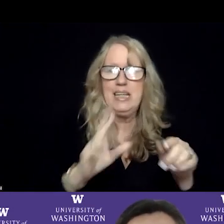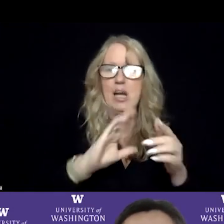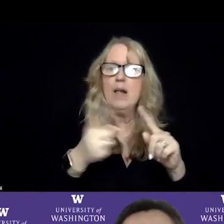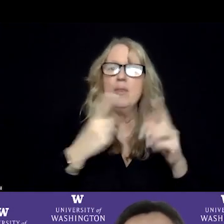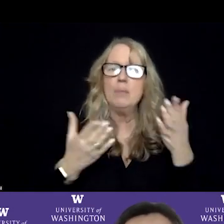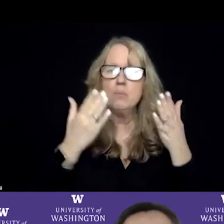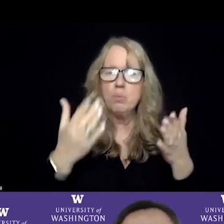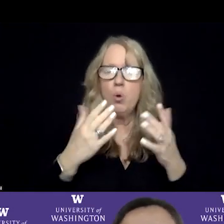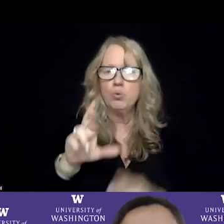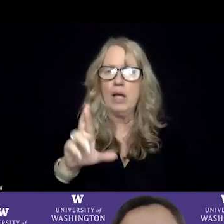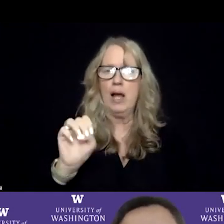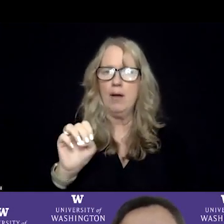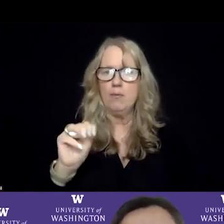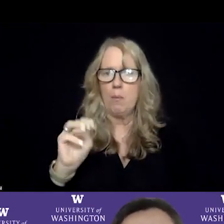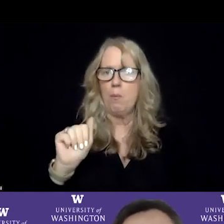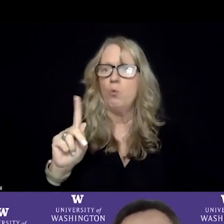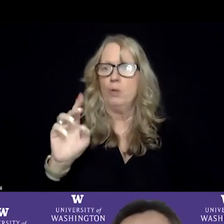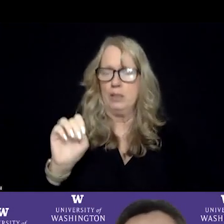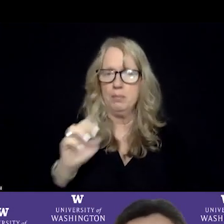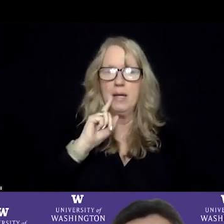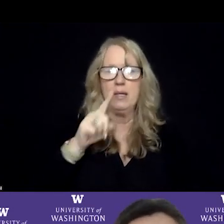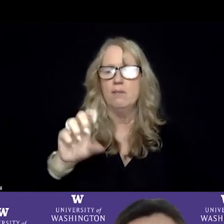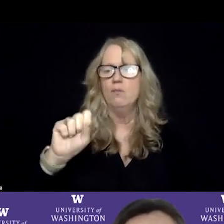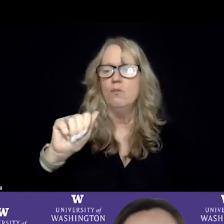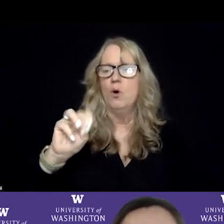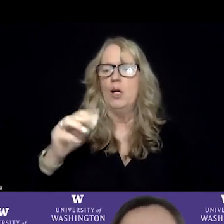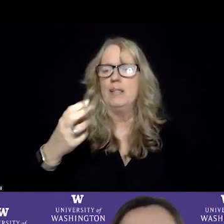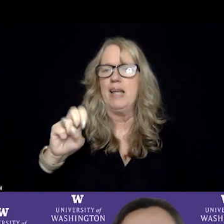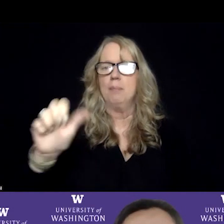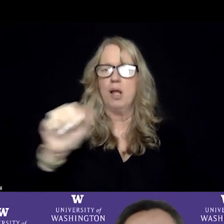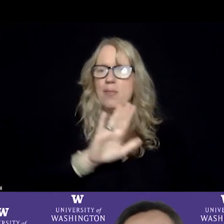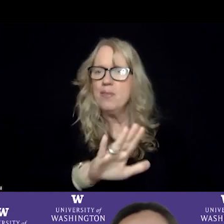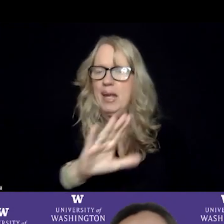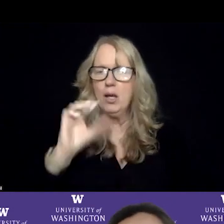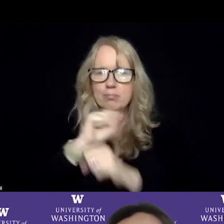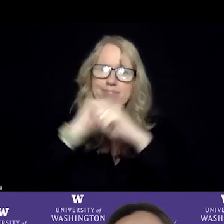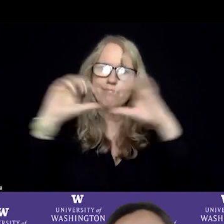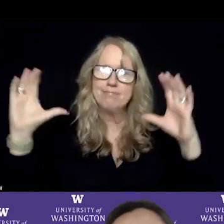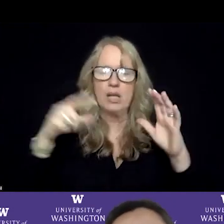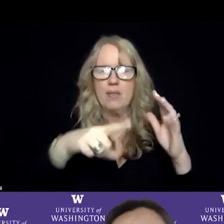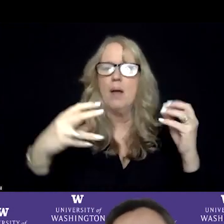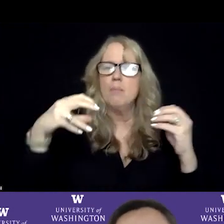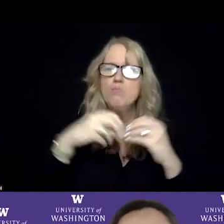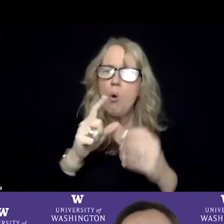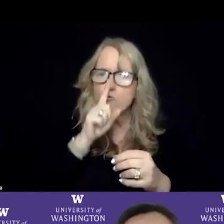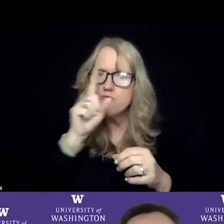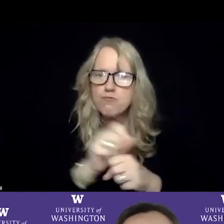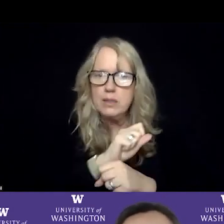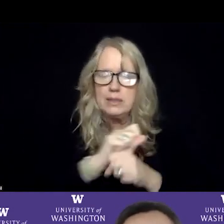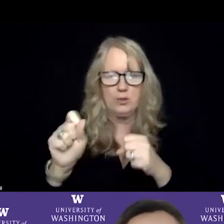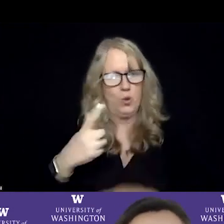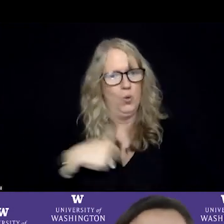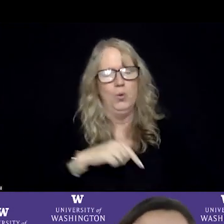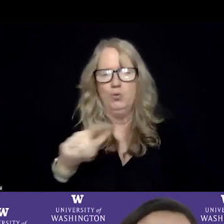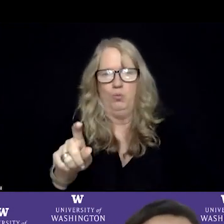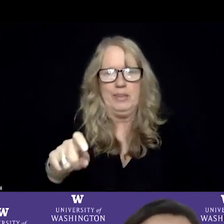A REMAKE OF THE SAMHSA ICONIC DIAGRAM THAT IS AROUND THE FACT THAT WE NEED THE INTEROPERATION